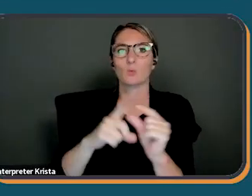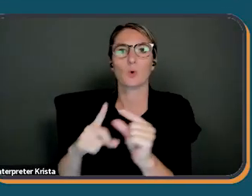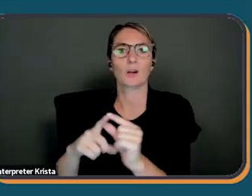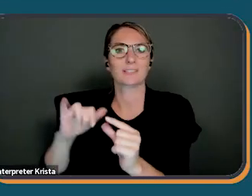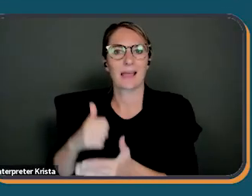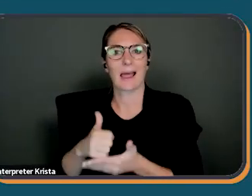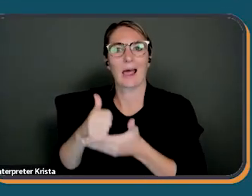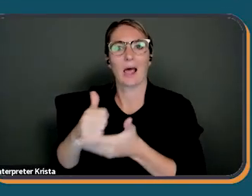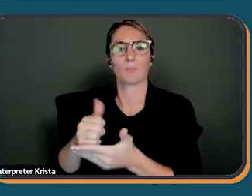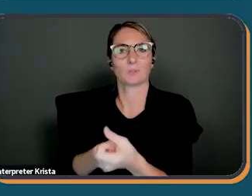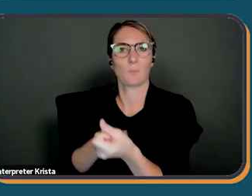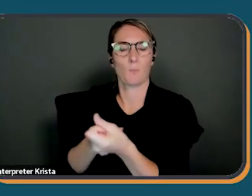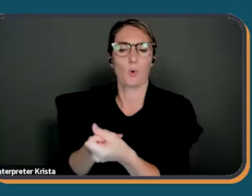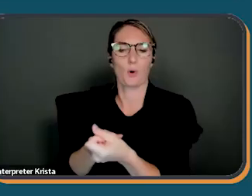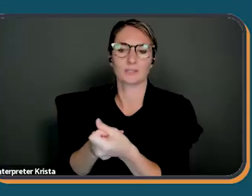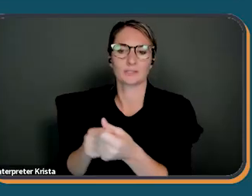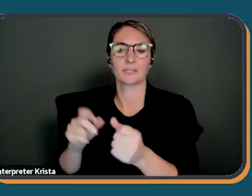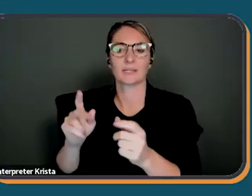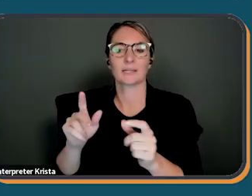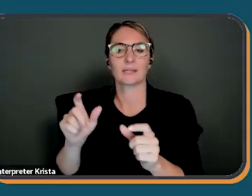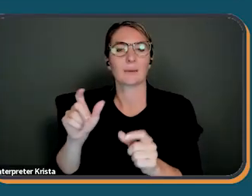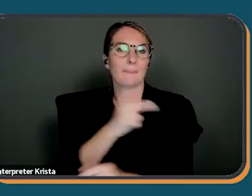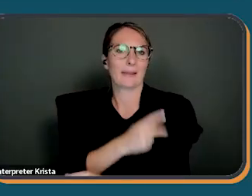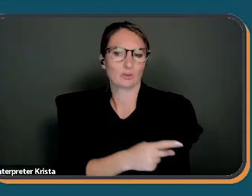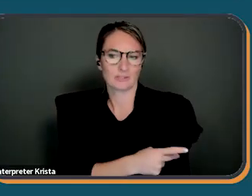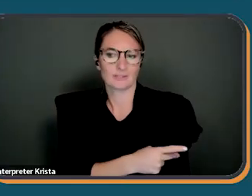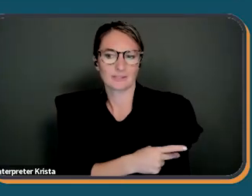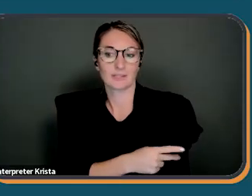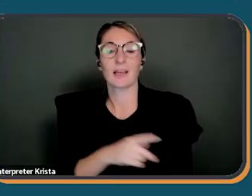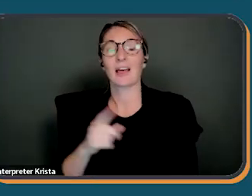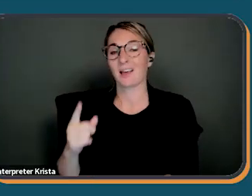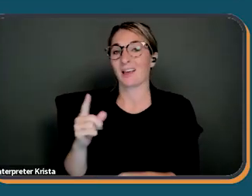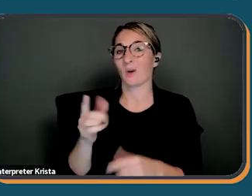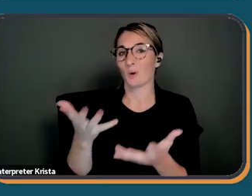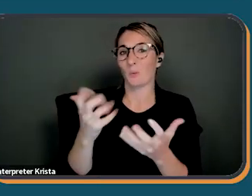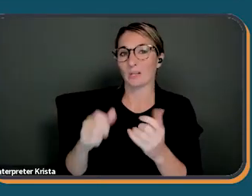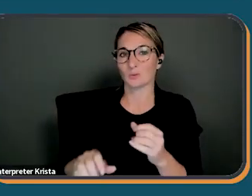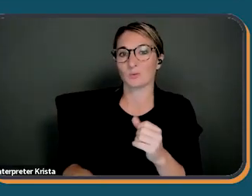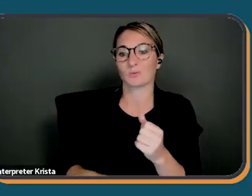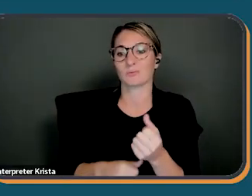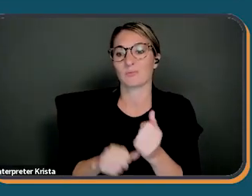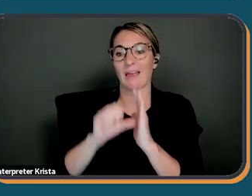And in fact, as we'll learn later in this presentation, plain language descriptions and visuals are important accommodations for many patients.